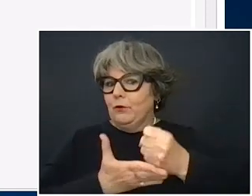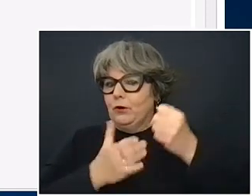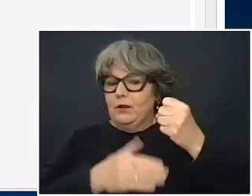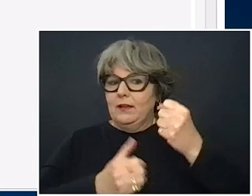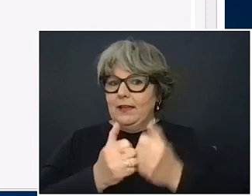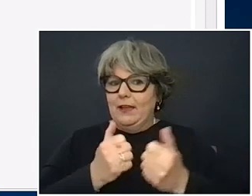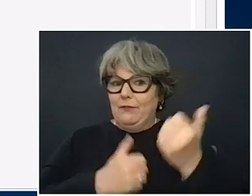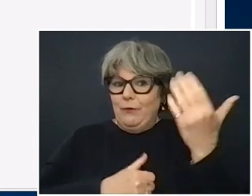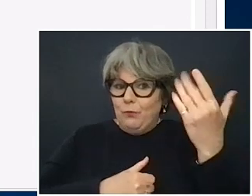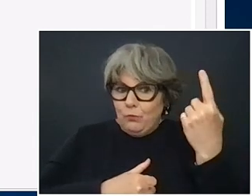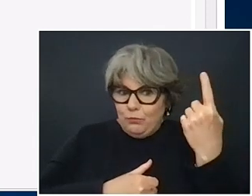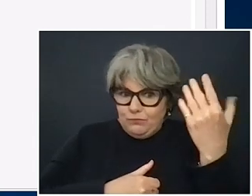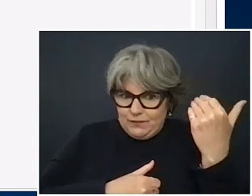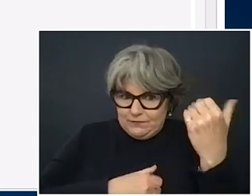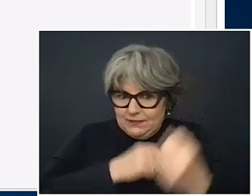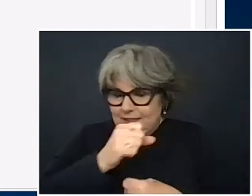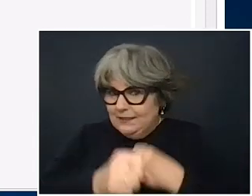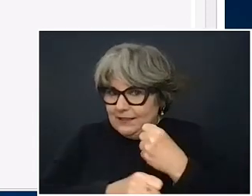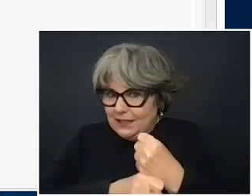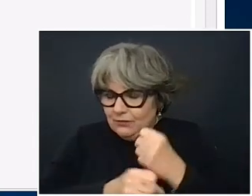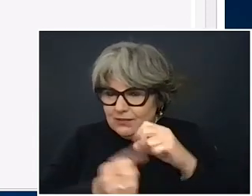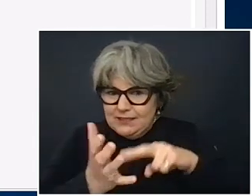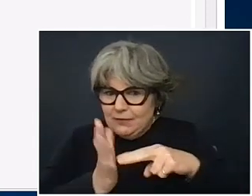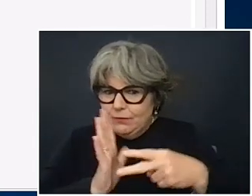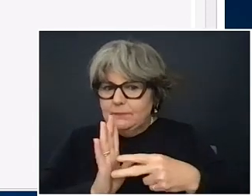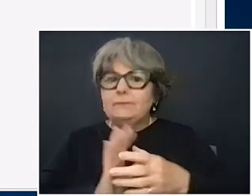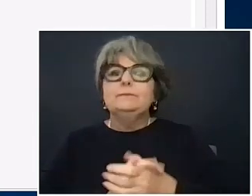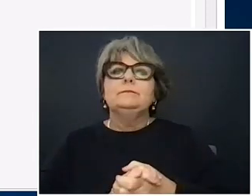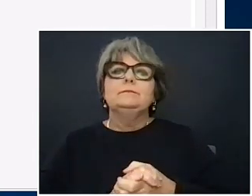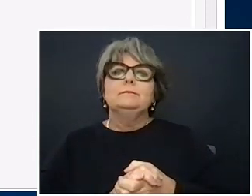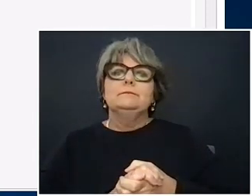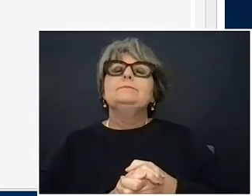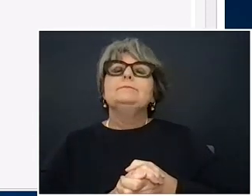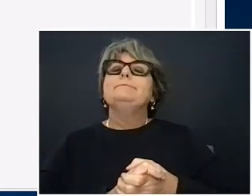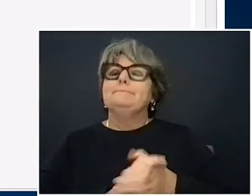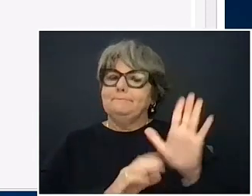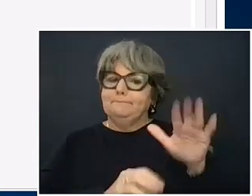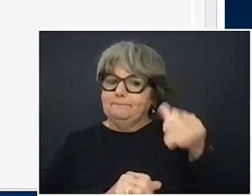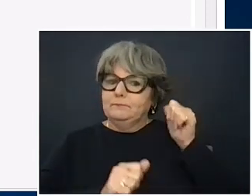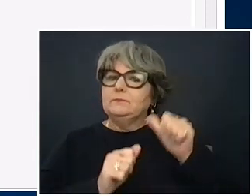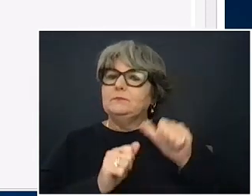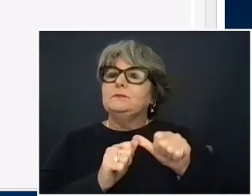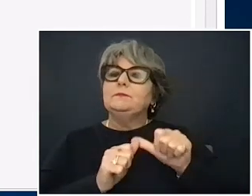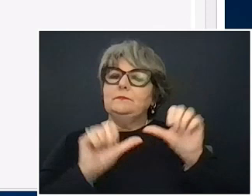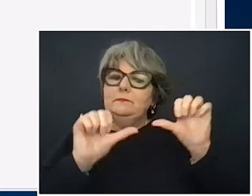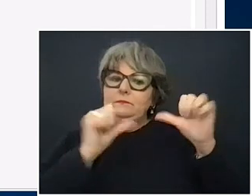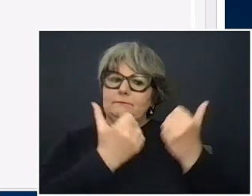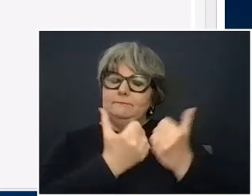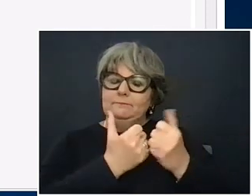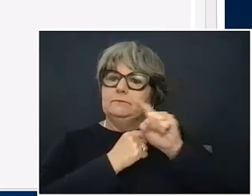Is that what this is saying? That would be right. And remember the agencies that we have, for lack of a better